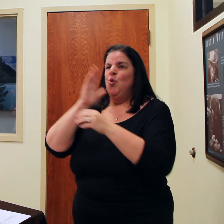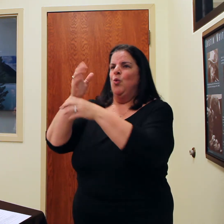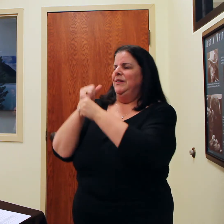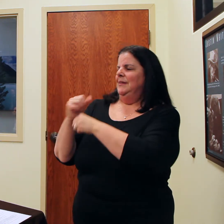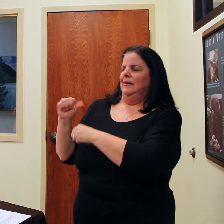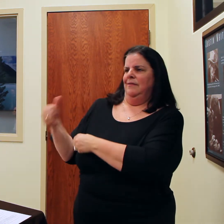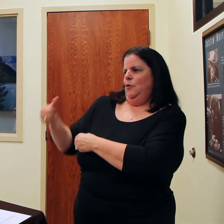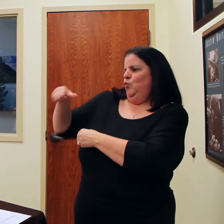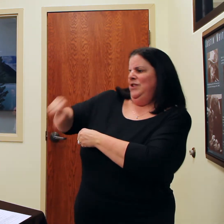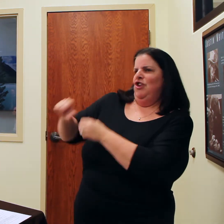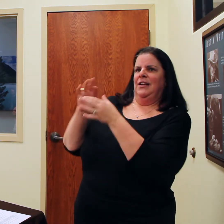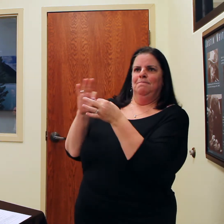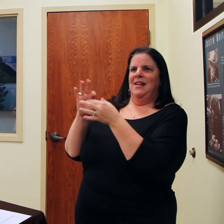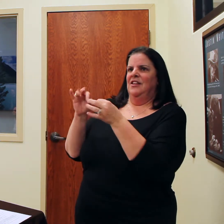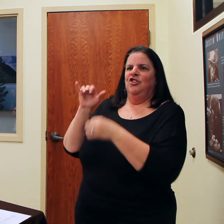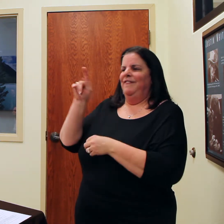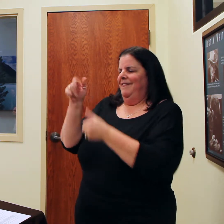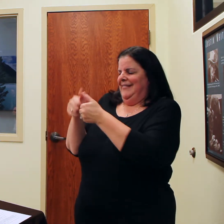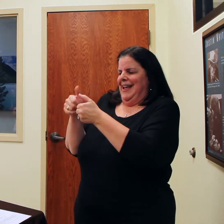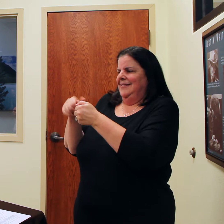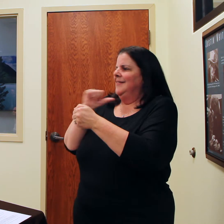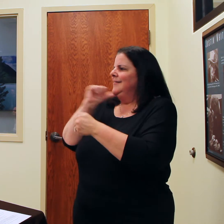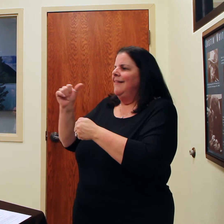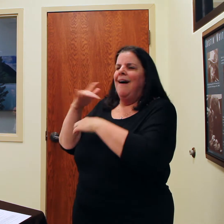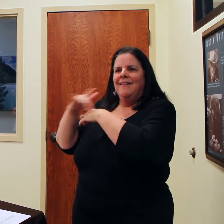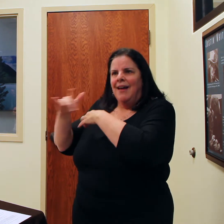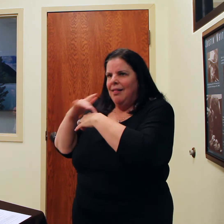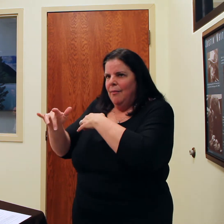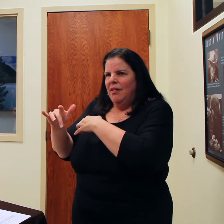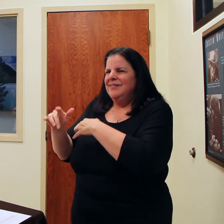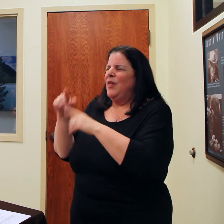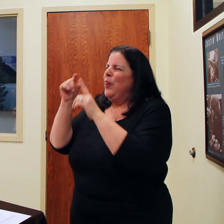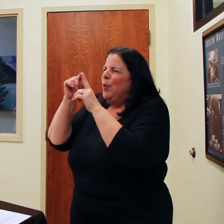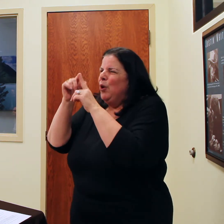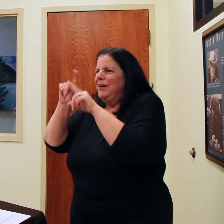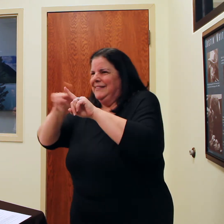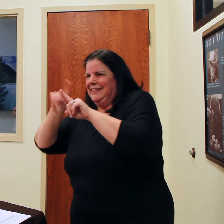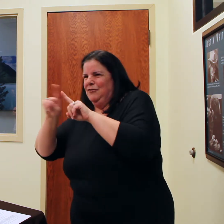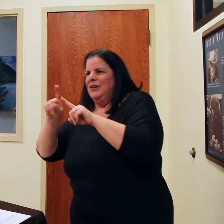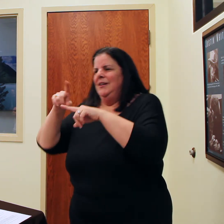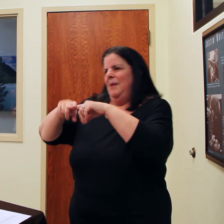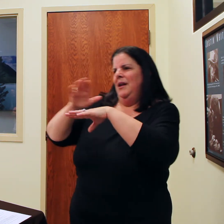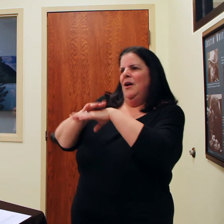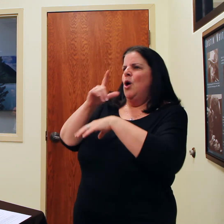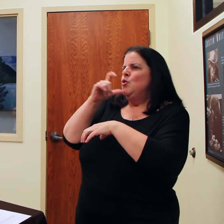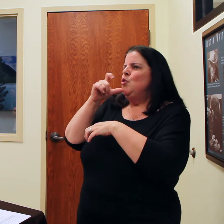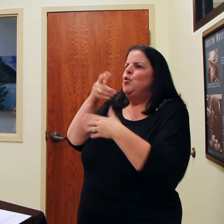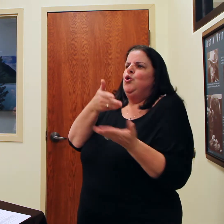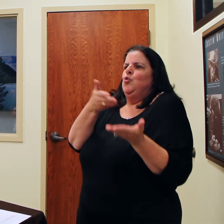if text is not available. Those are all worded a little bit differently according to the carrier for your service provider.